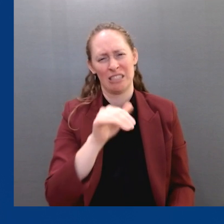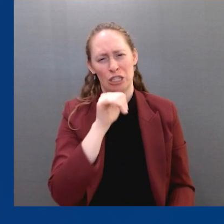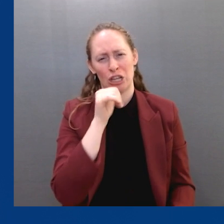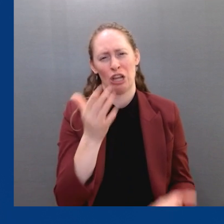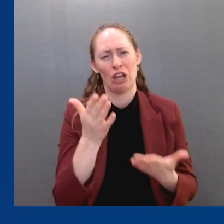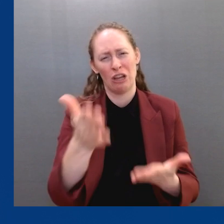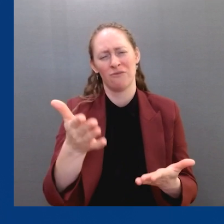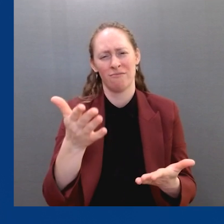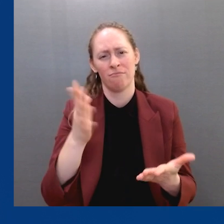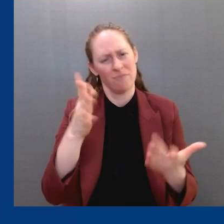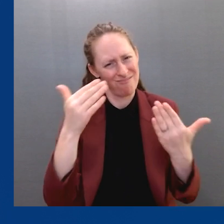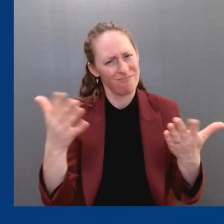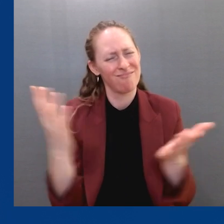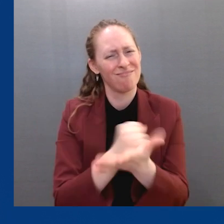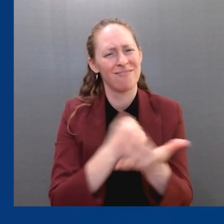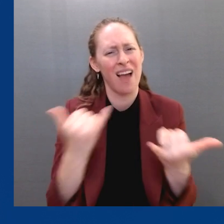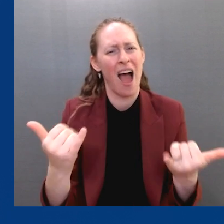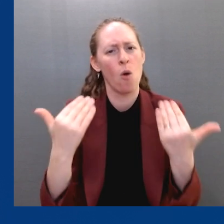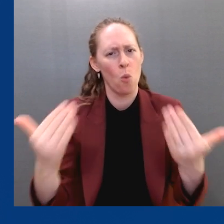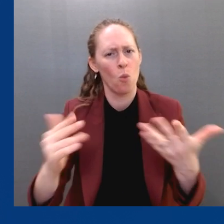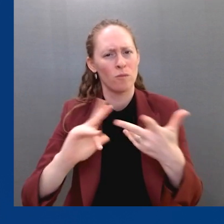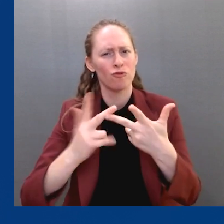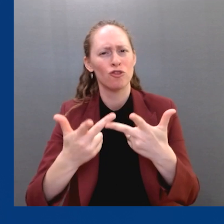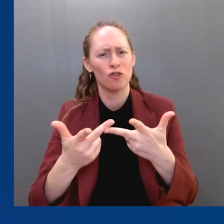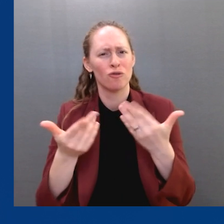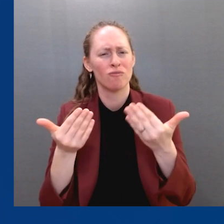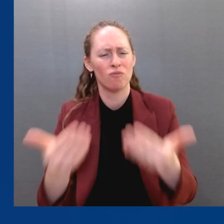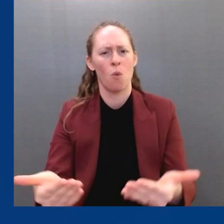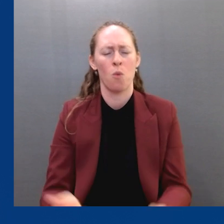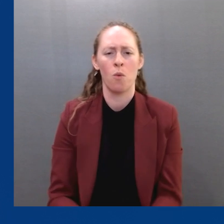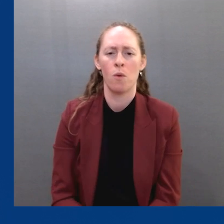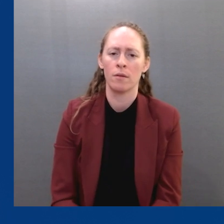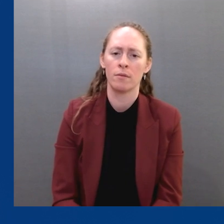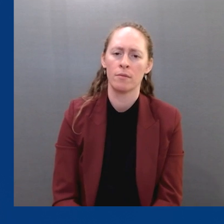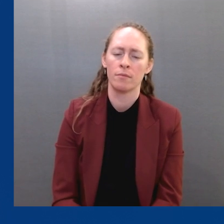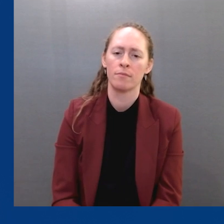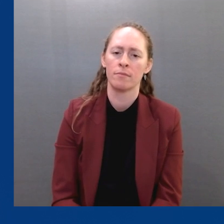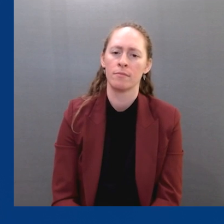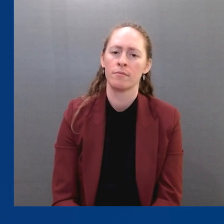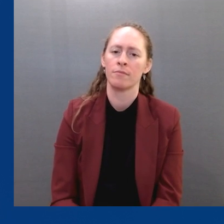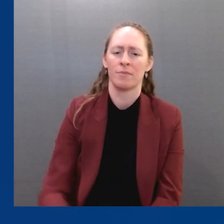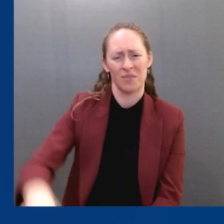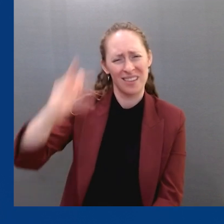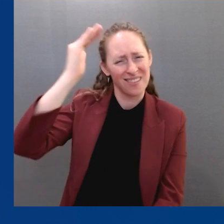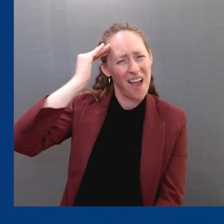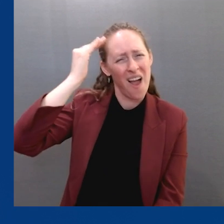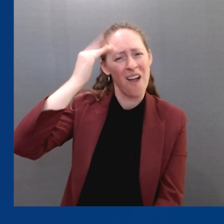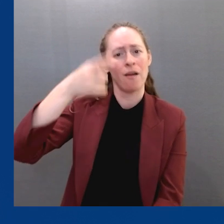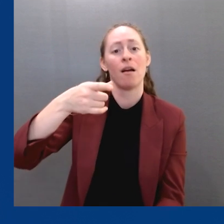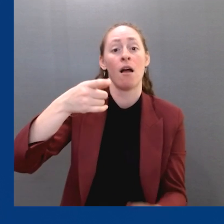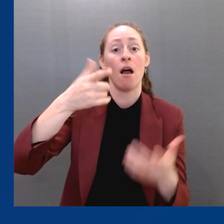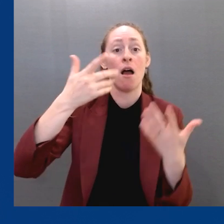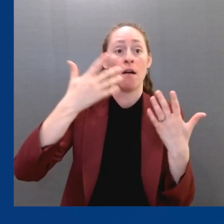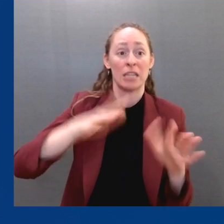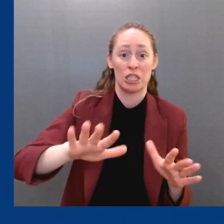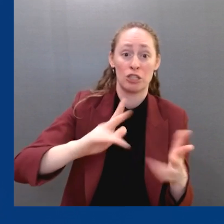We have every anticipation that the data will suggest that you will be eligible for a boost in the fall. We will, of course, continue to evaluate those data.